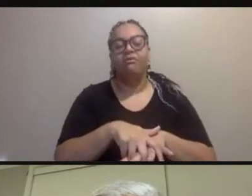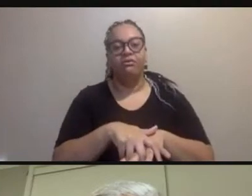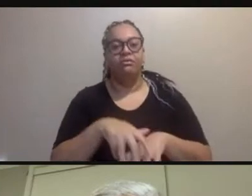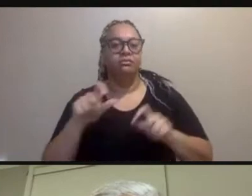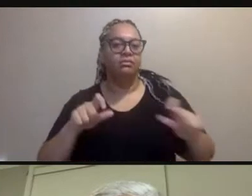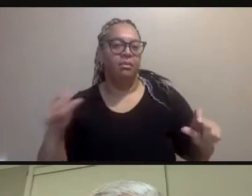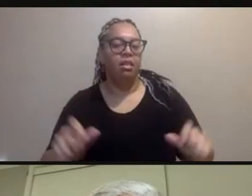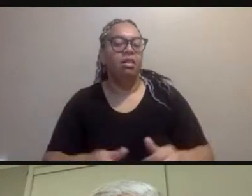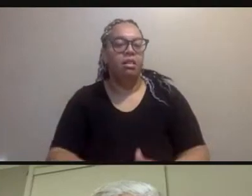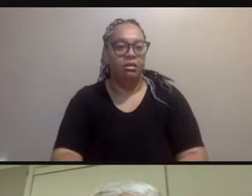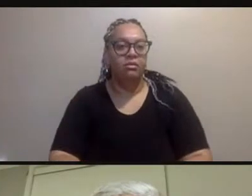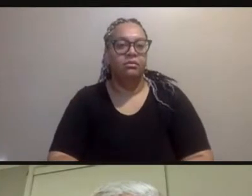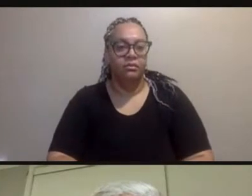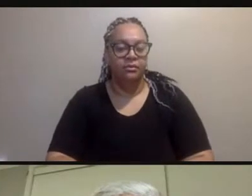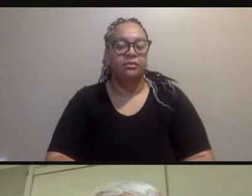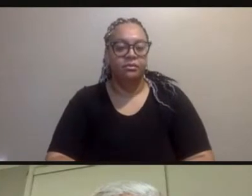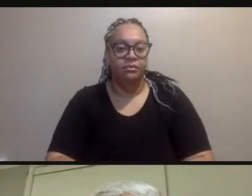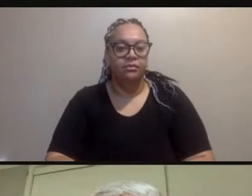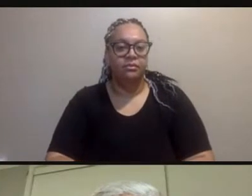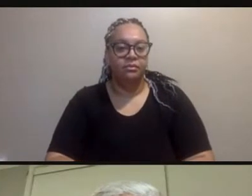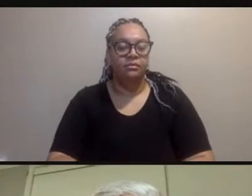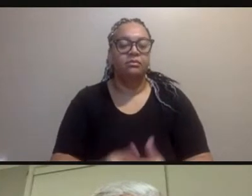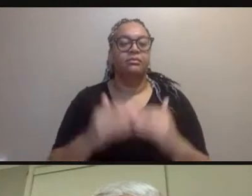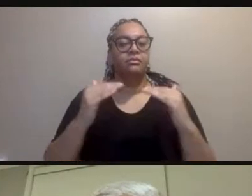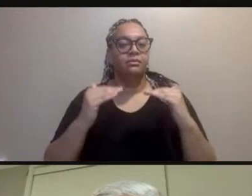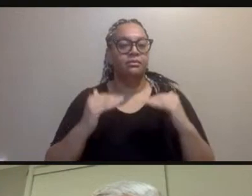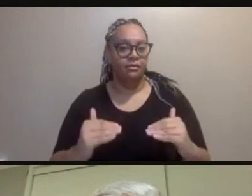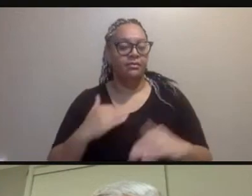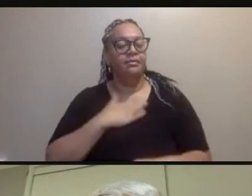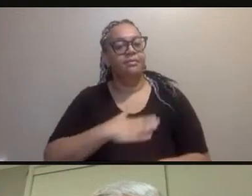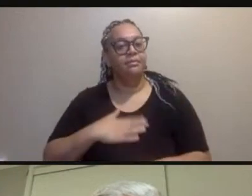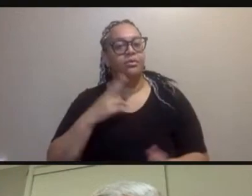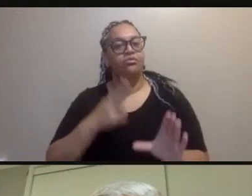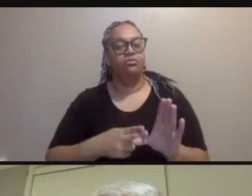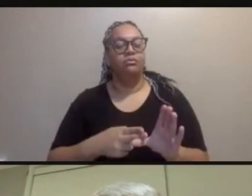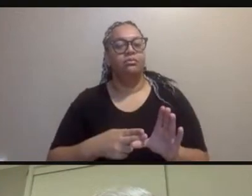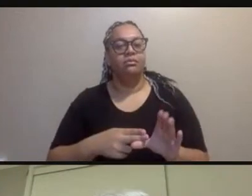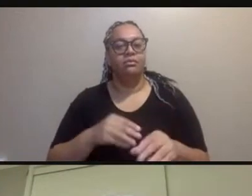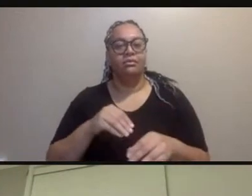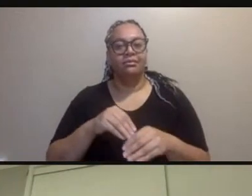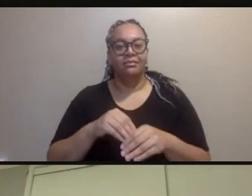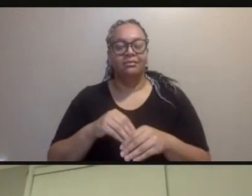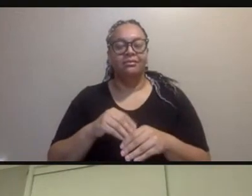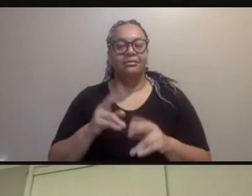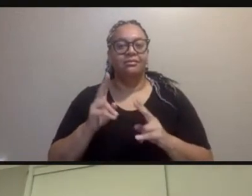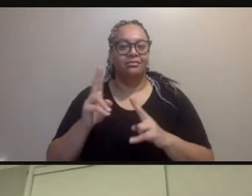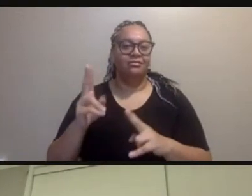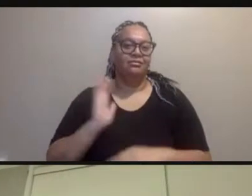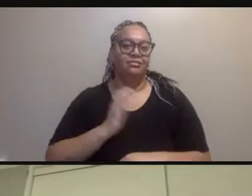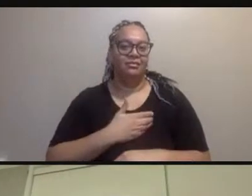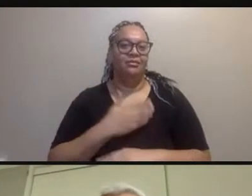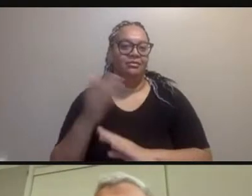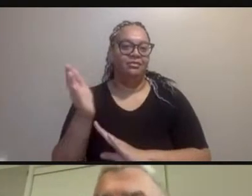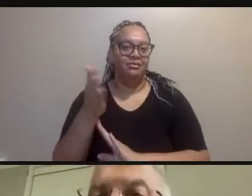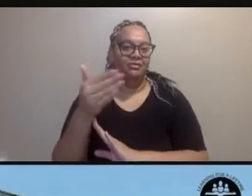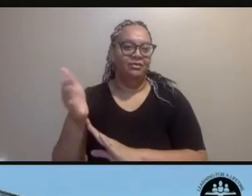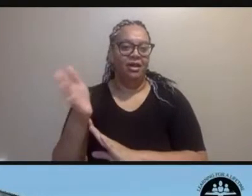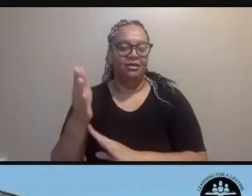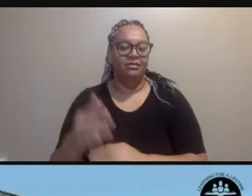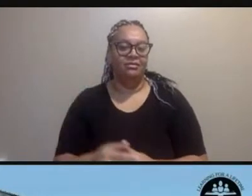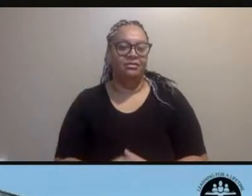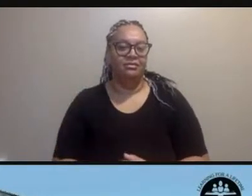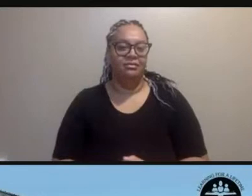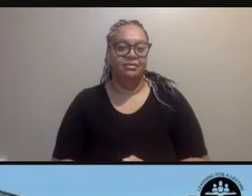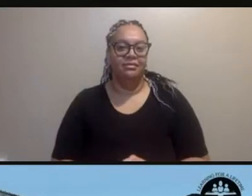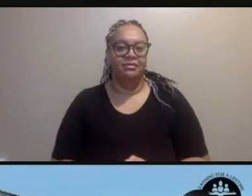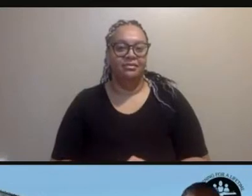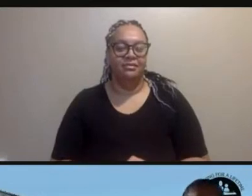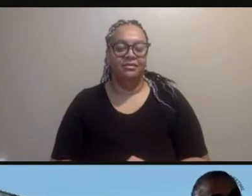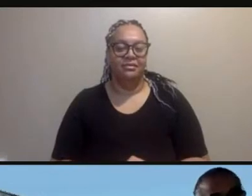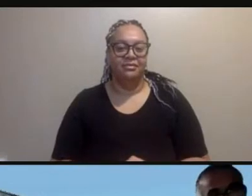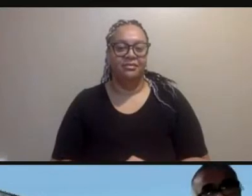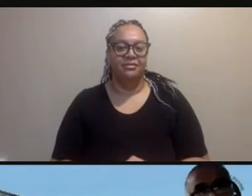THE RESILIENCE AND STRENGTH OF